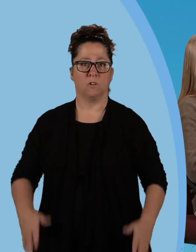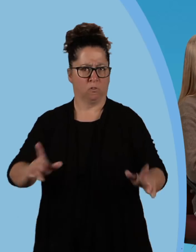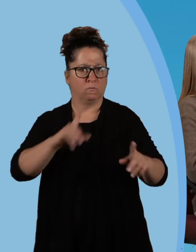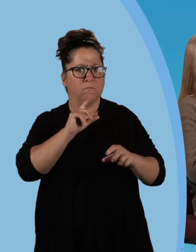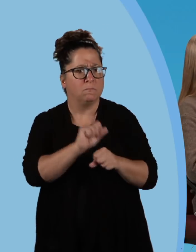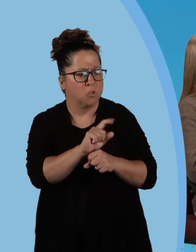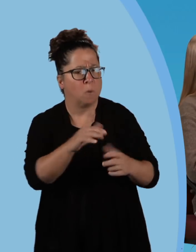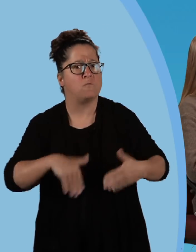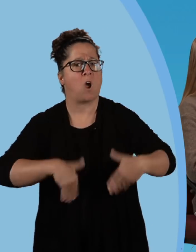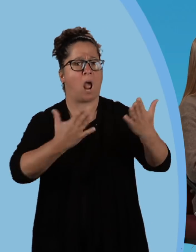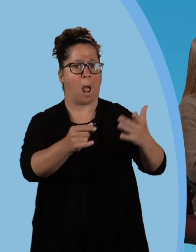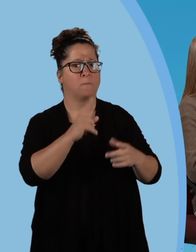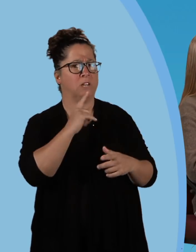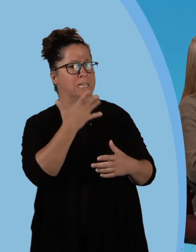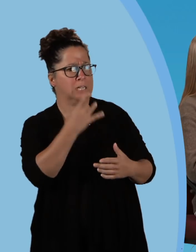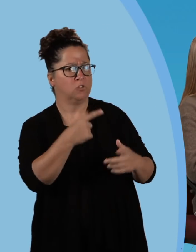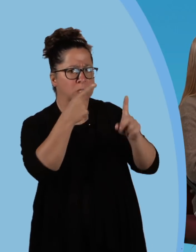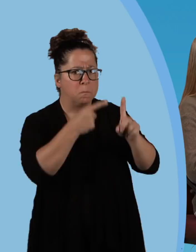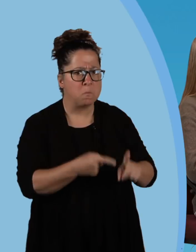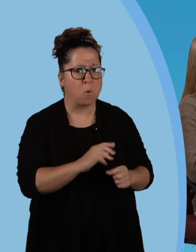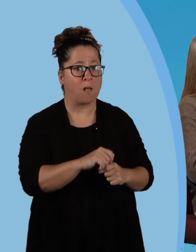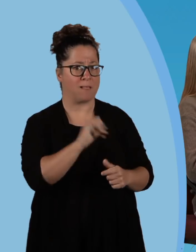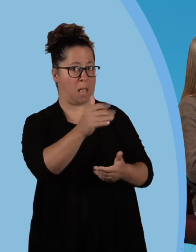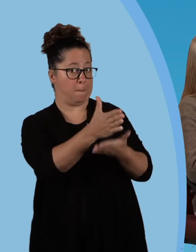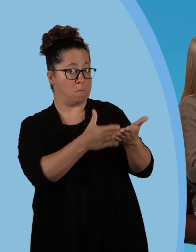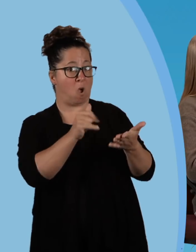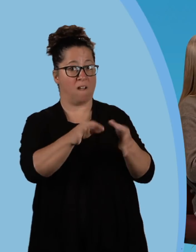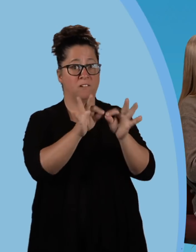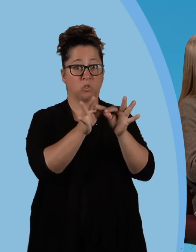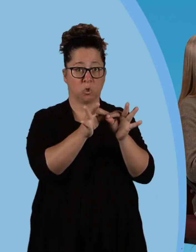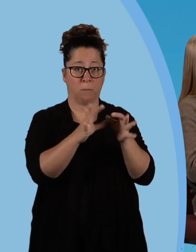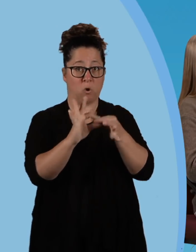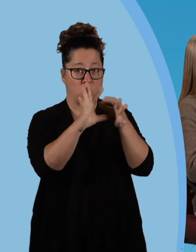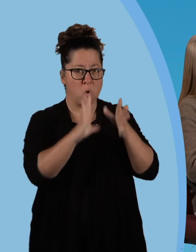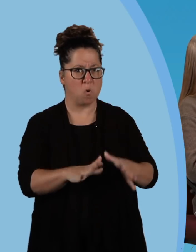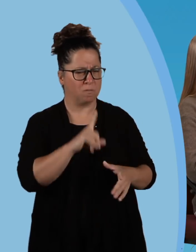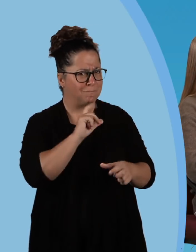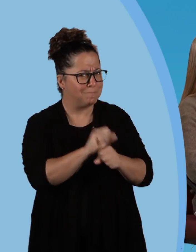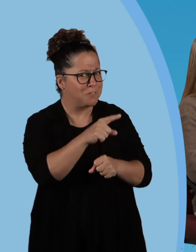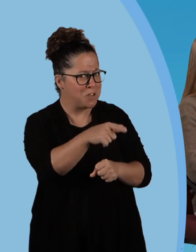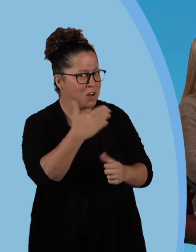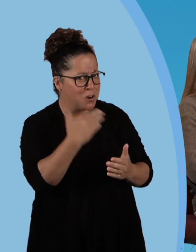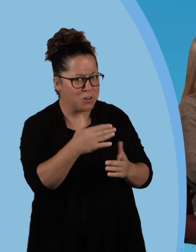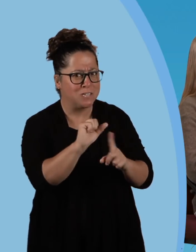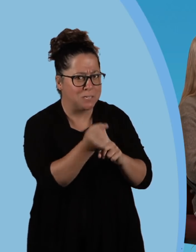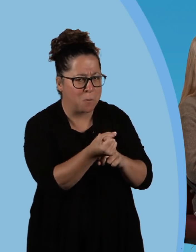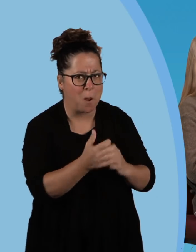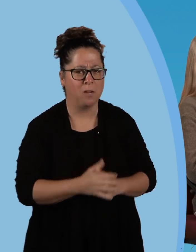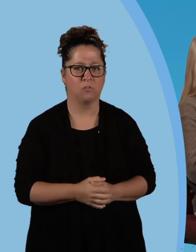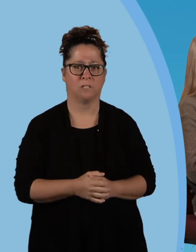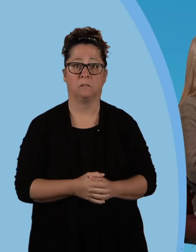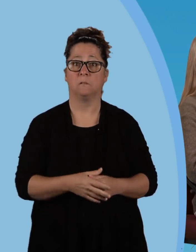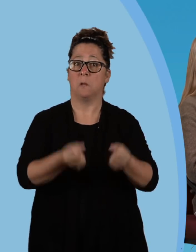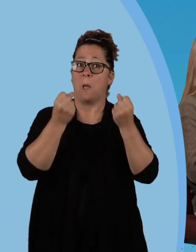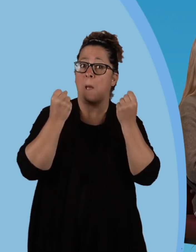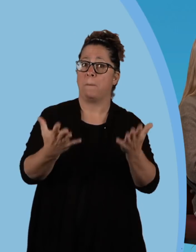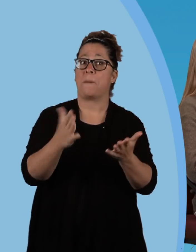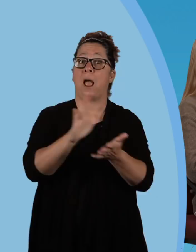Well, you bring up a couple of really interesting points. For the part about the interpreter coordinator, you actually had a pretty good situation.